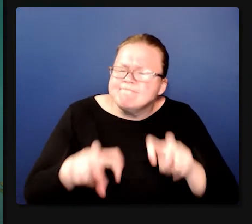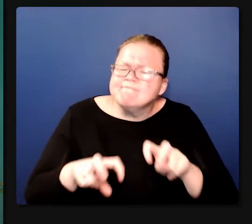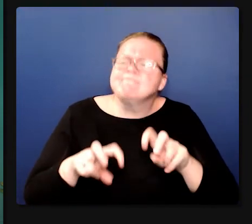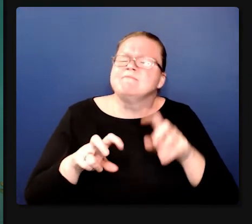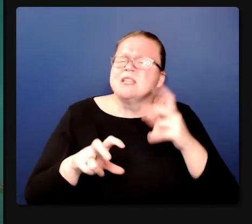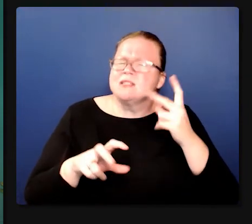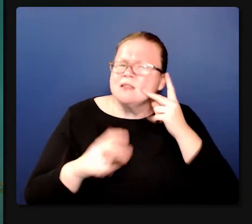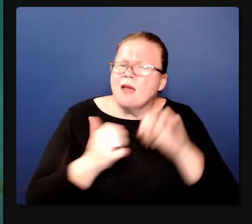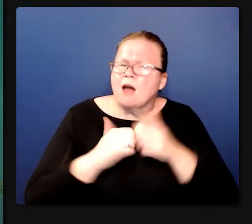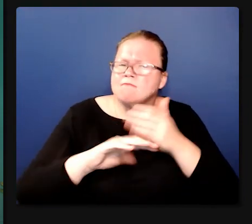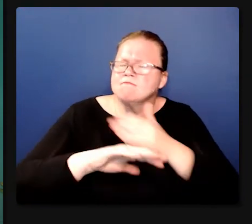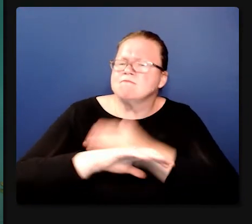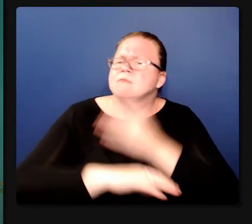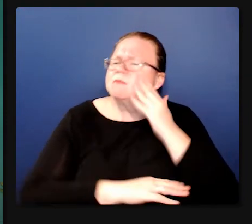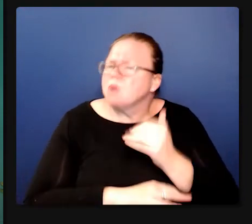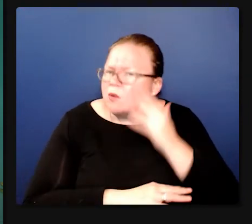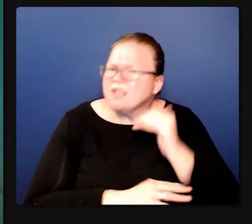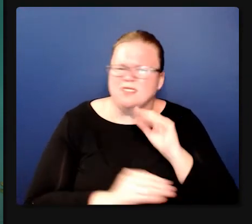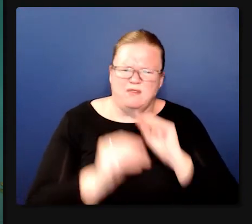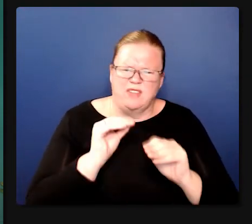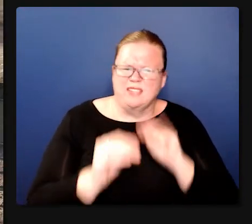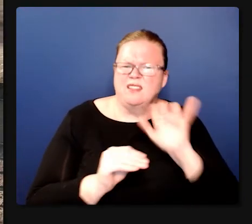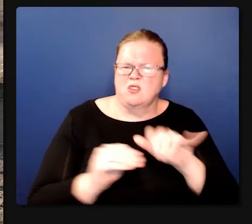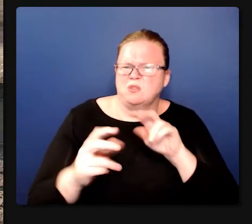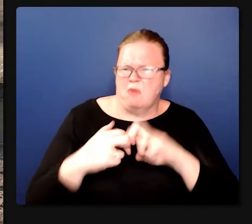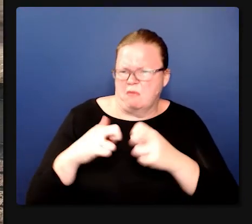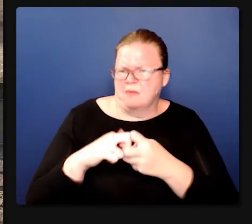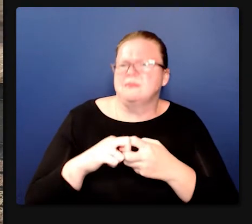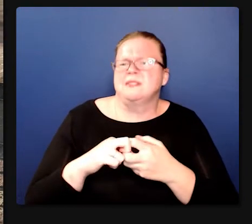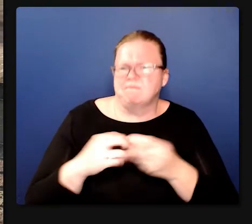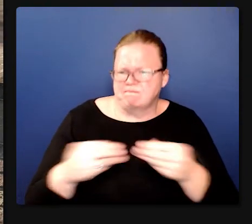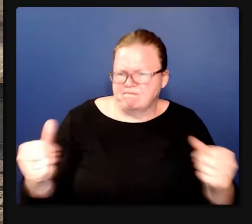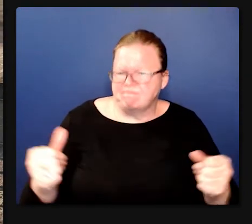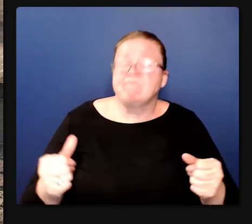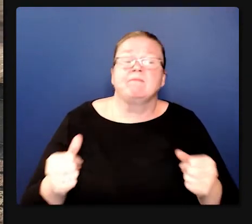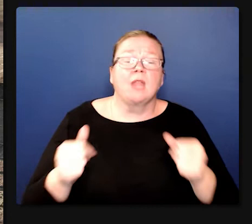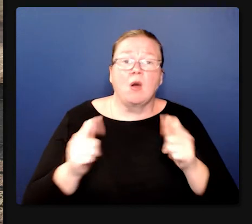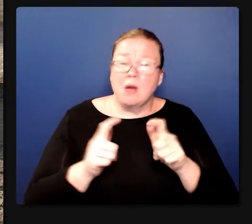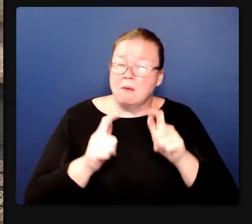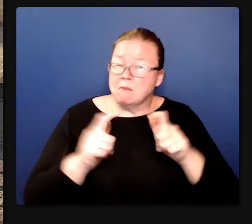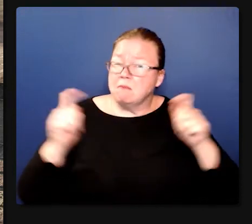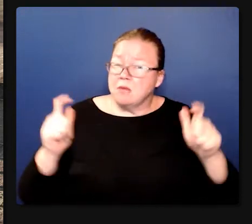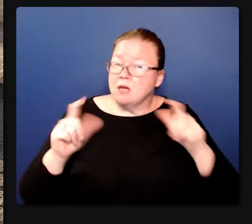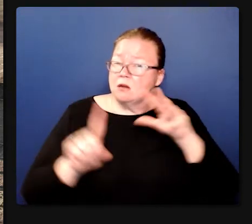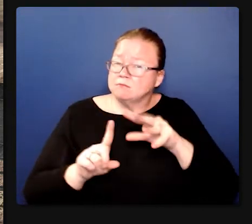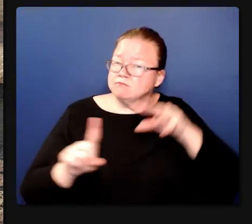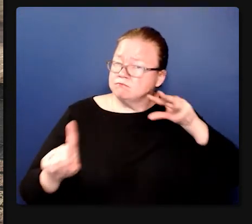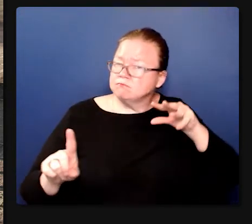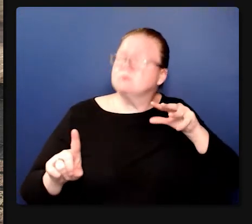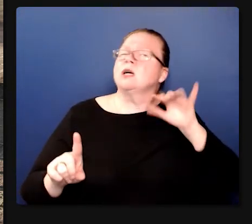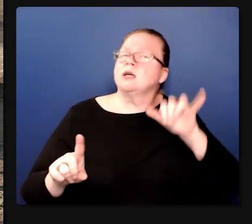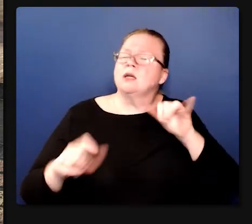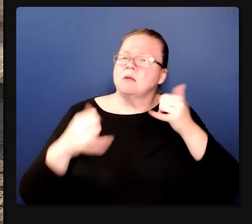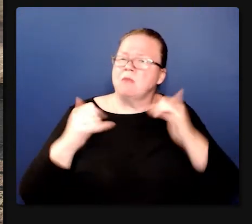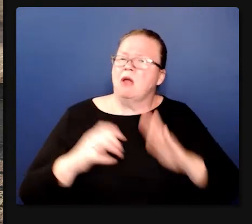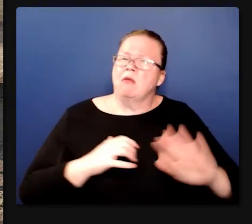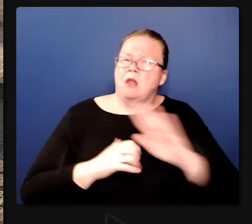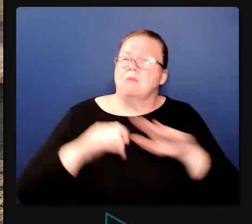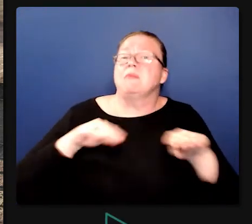that experience with fixing those issues. On a larger scale, like understand players behavior, right?